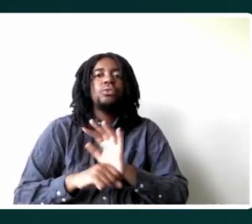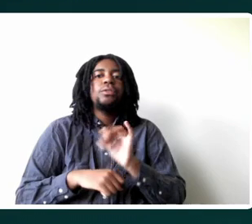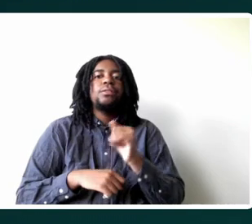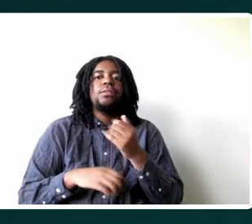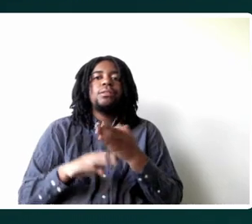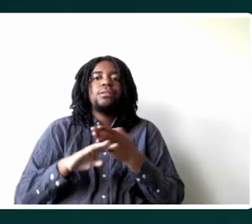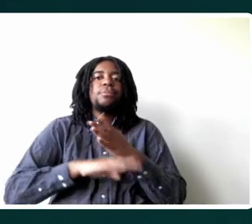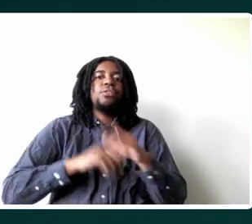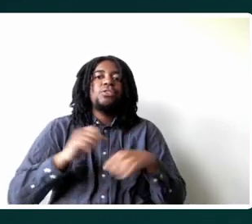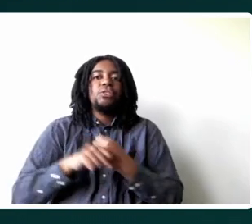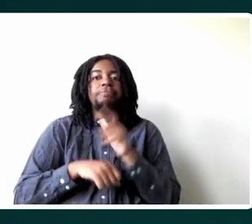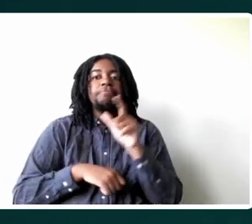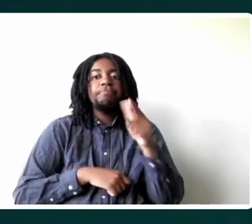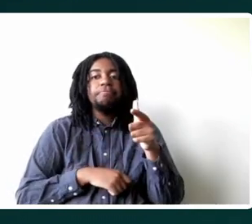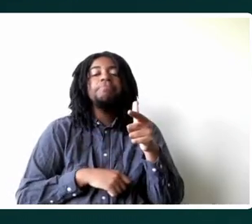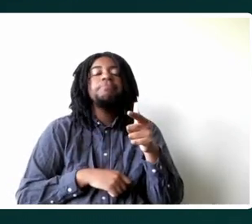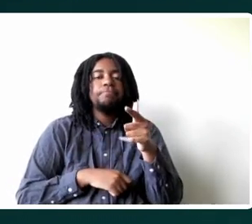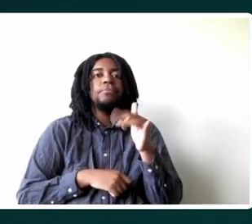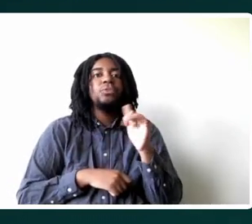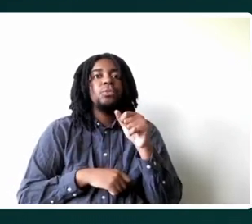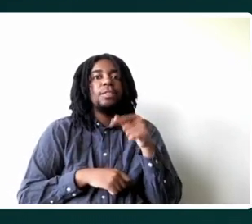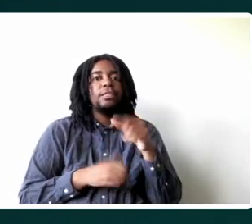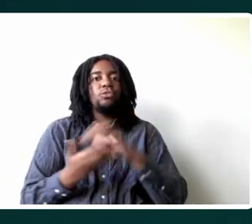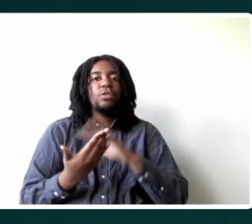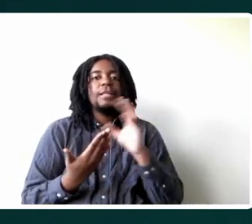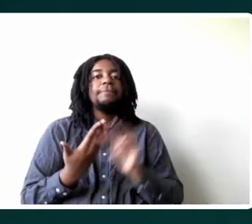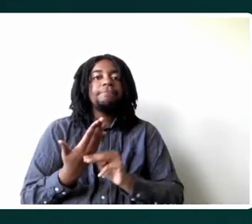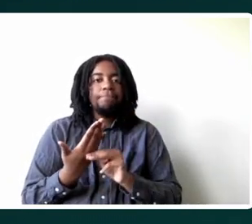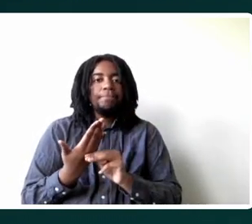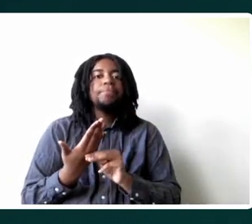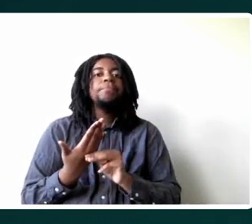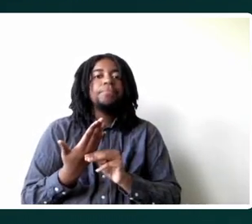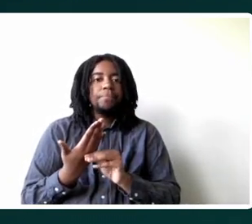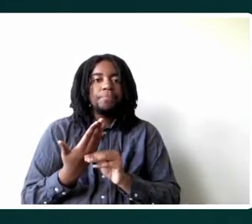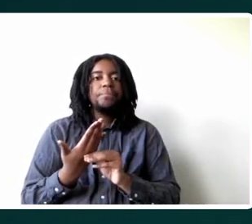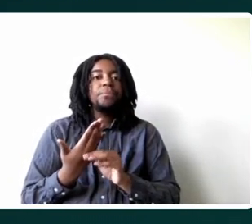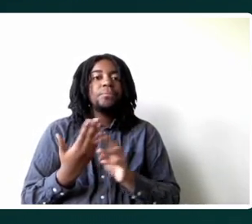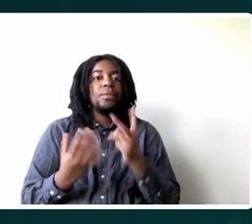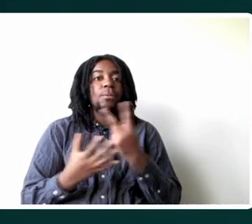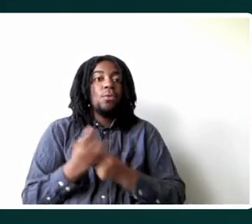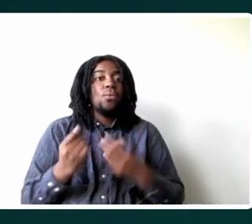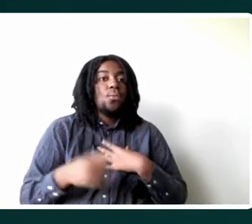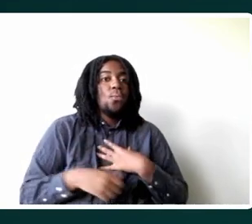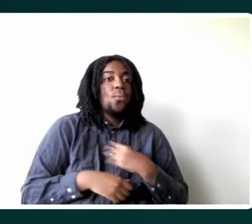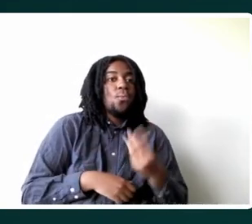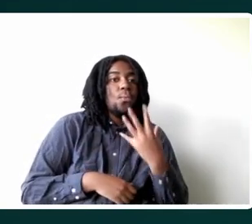So, it was the curriculum that students in both the White schools and African American schools